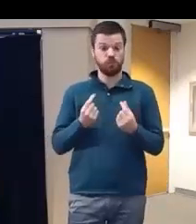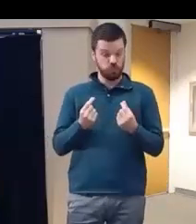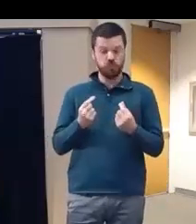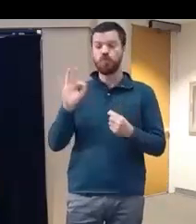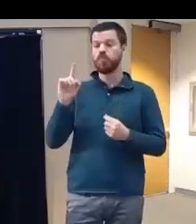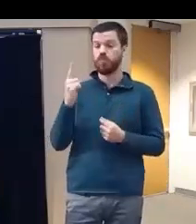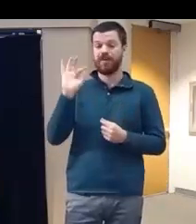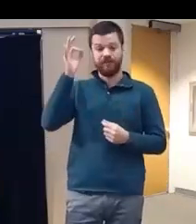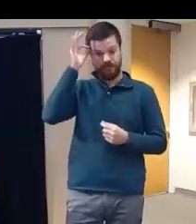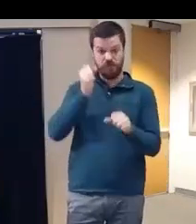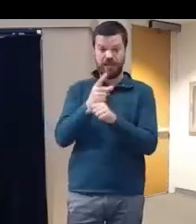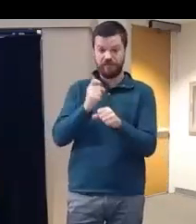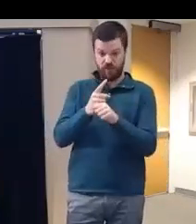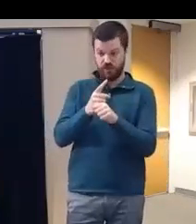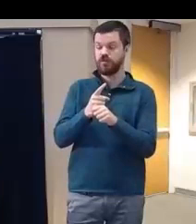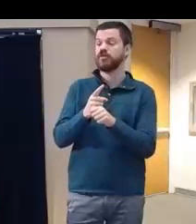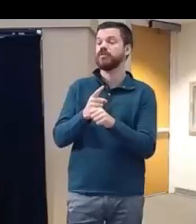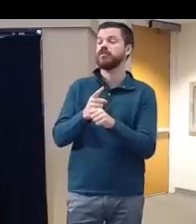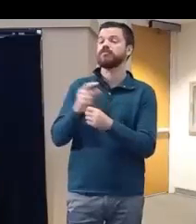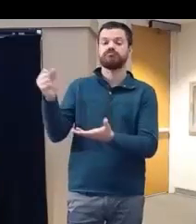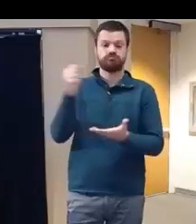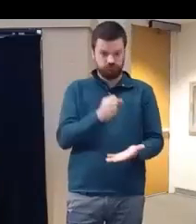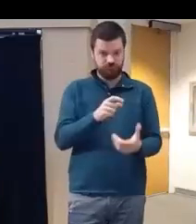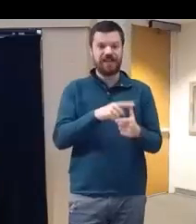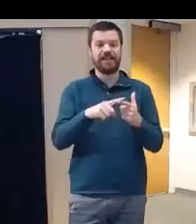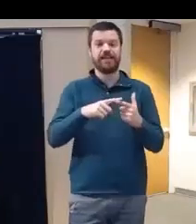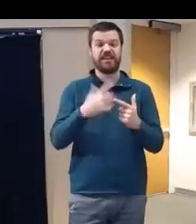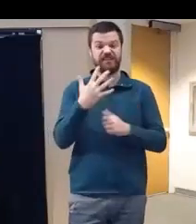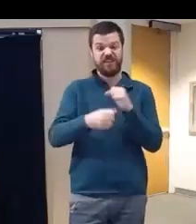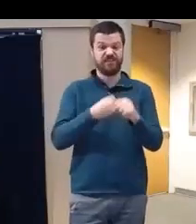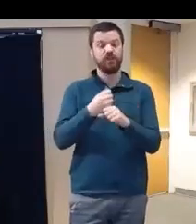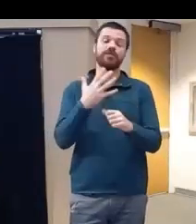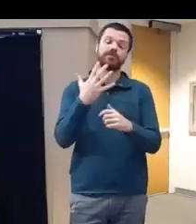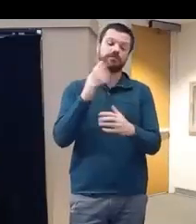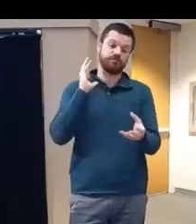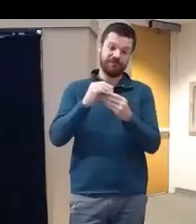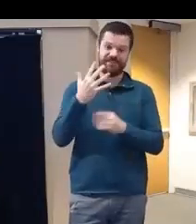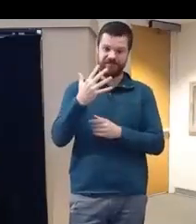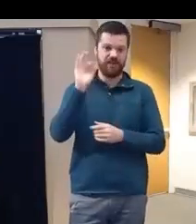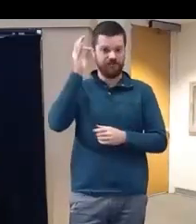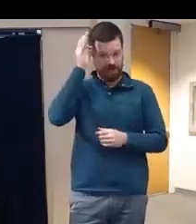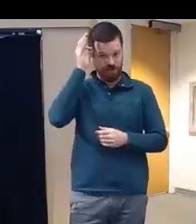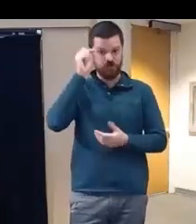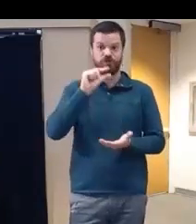and we've graduated five fellows from the program three of which are uh current faculty here at the